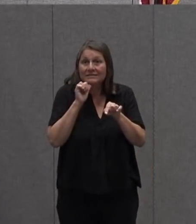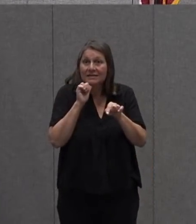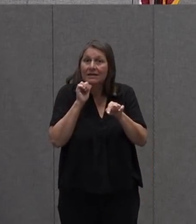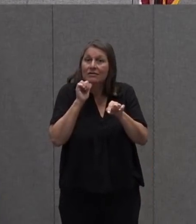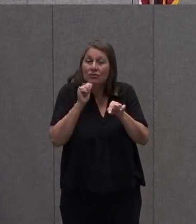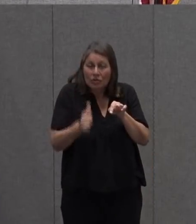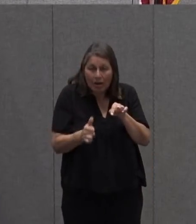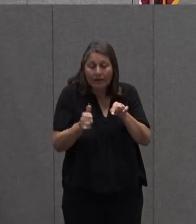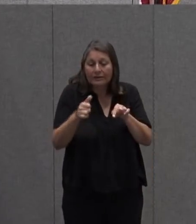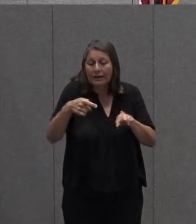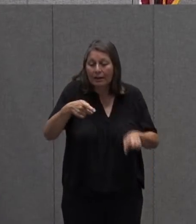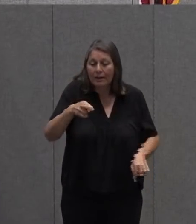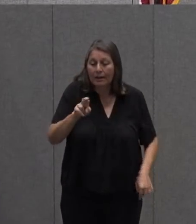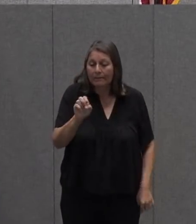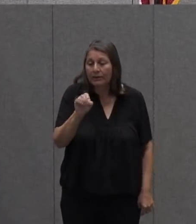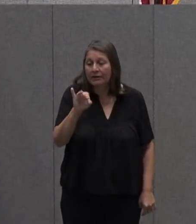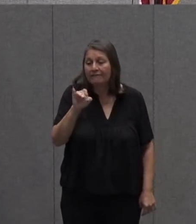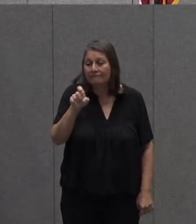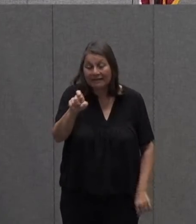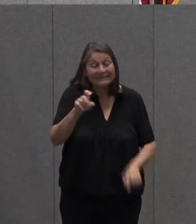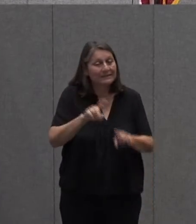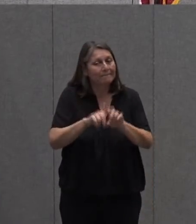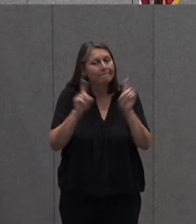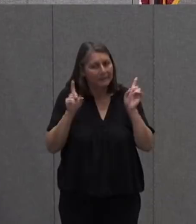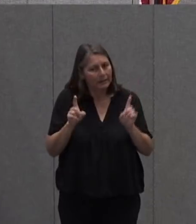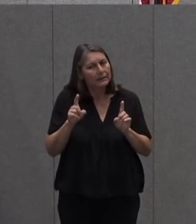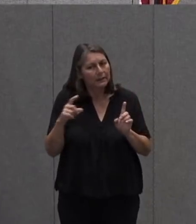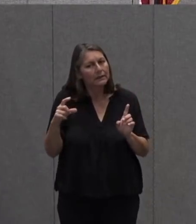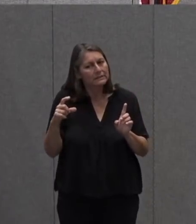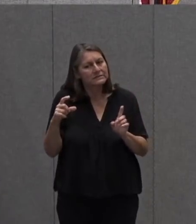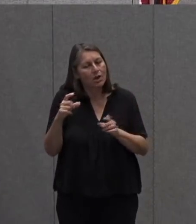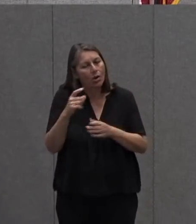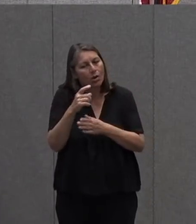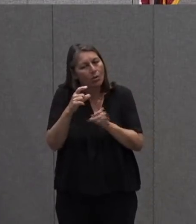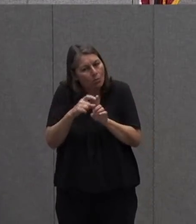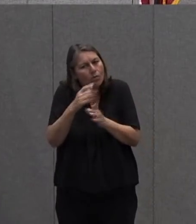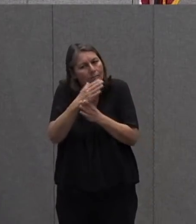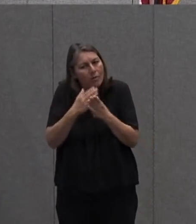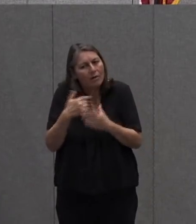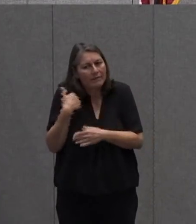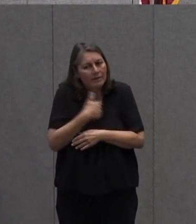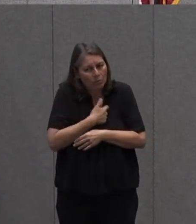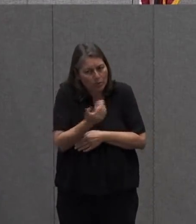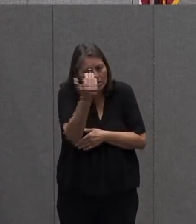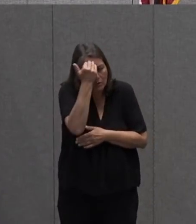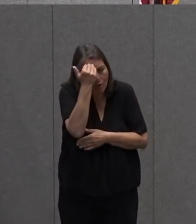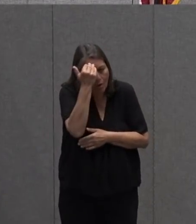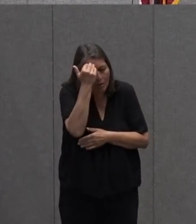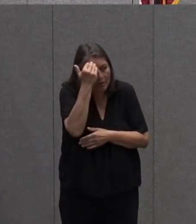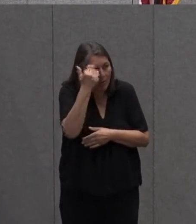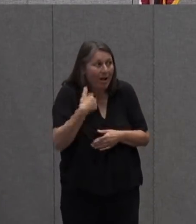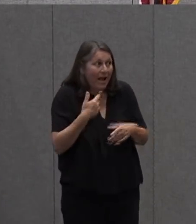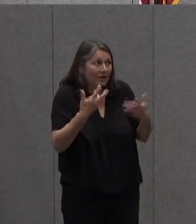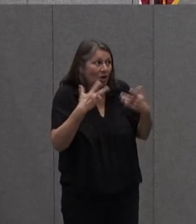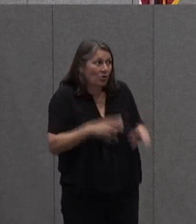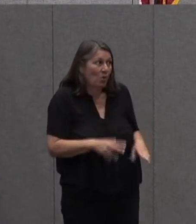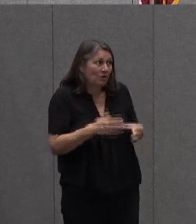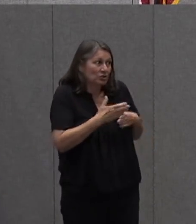Okay I just wanna sure that we don't get to the end, and you're like, "Sorry no pom-pom for you."